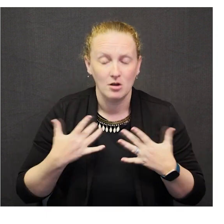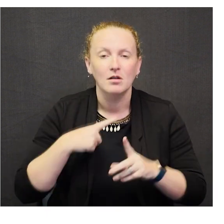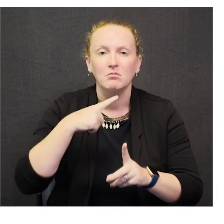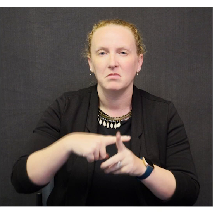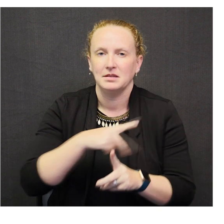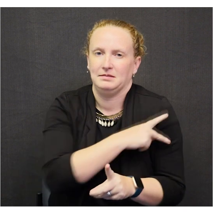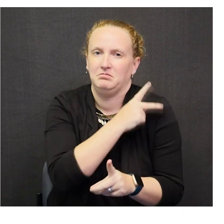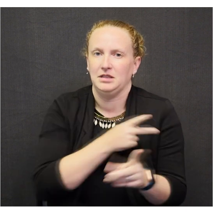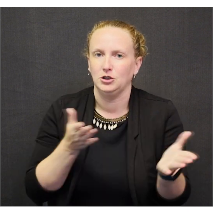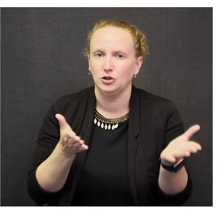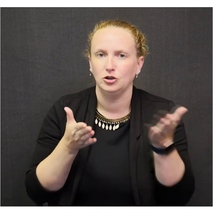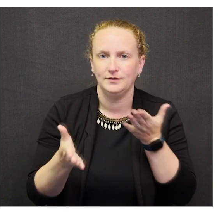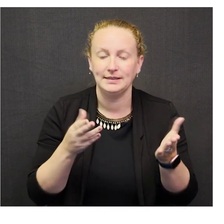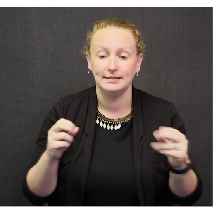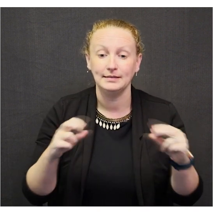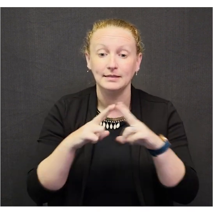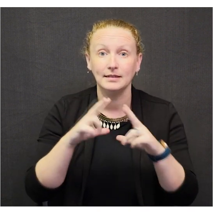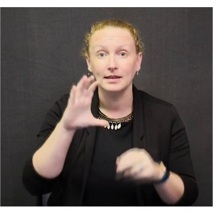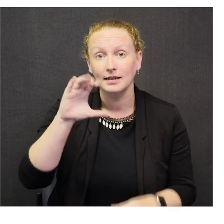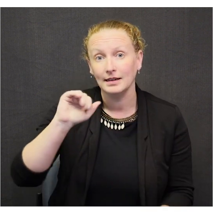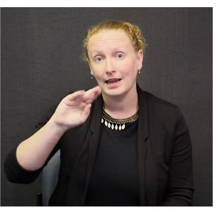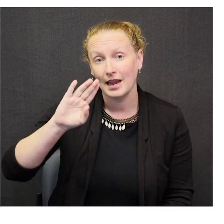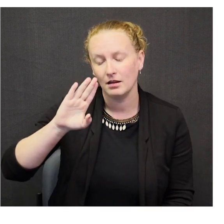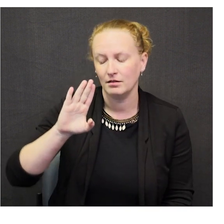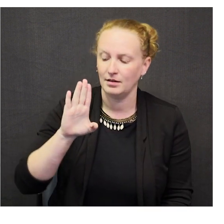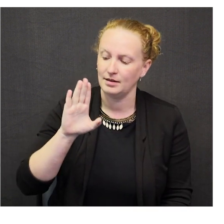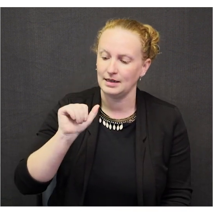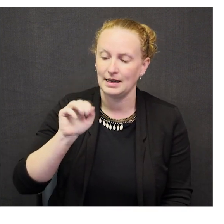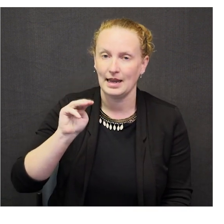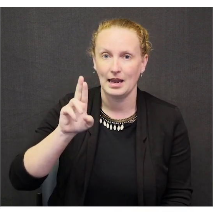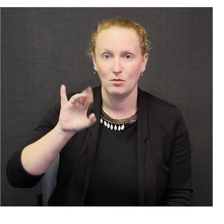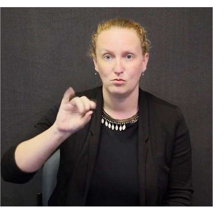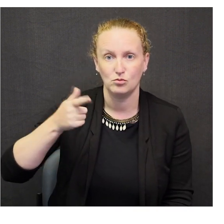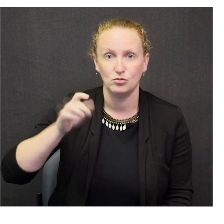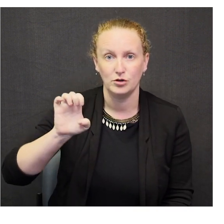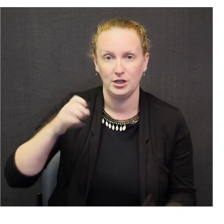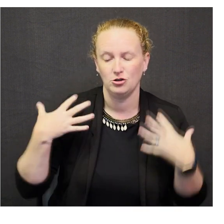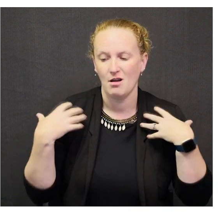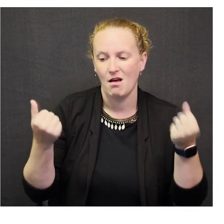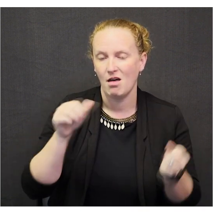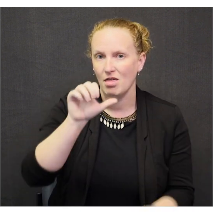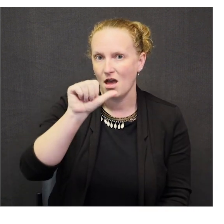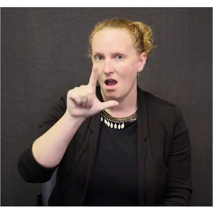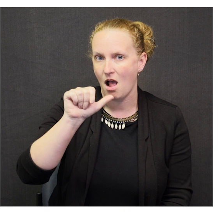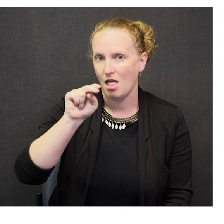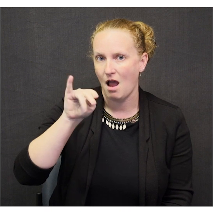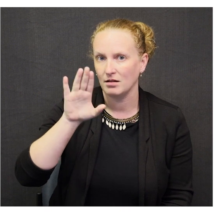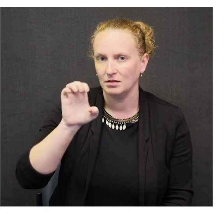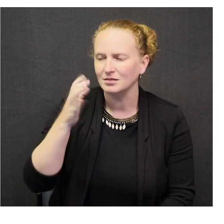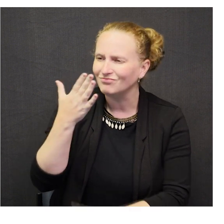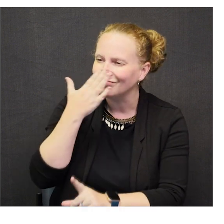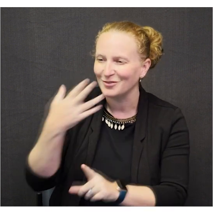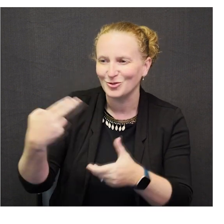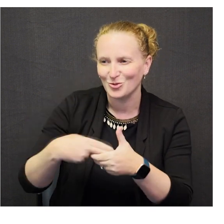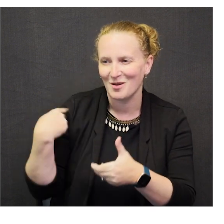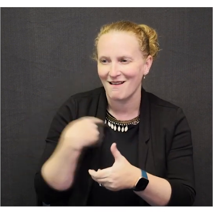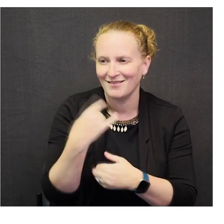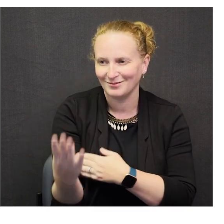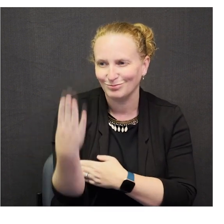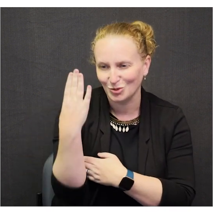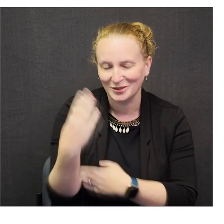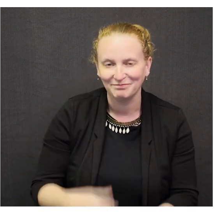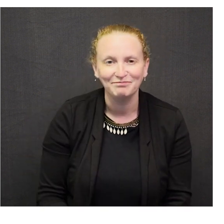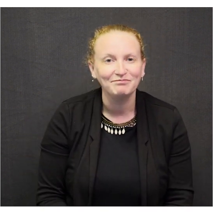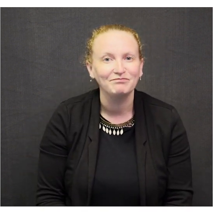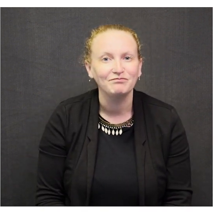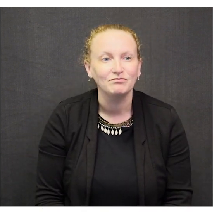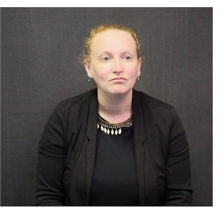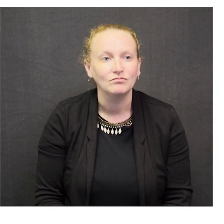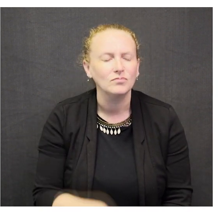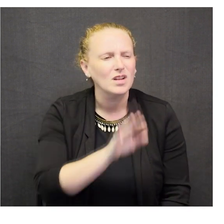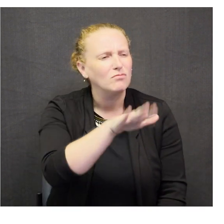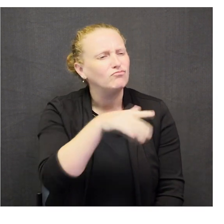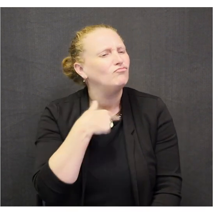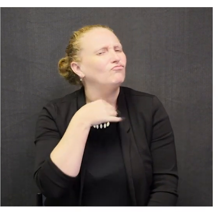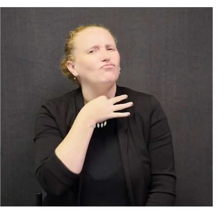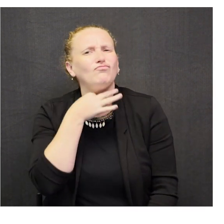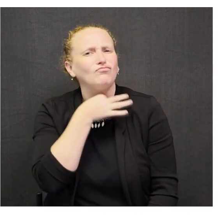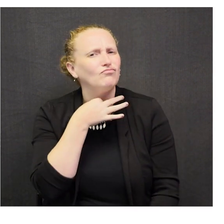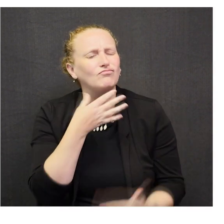Health Alliance. Vanessa. Thank you. I wanted to ask you a few questions. First, how how